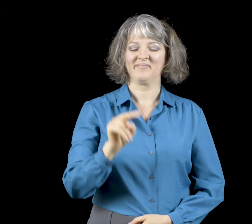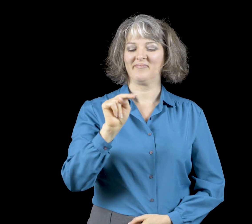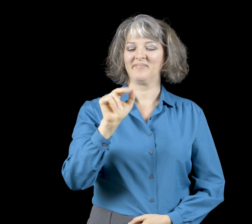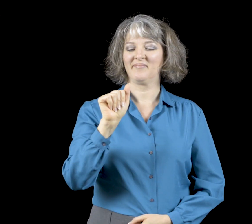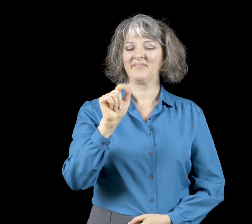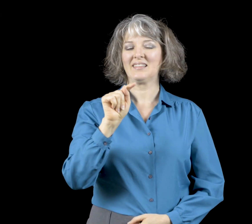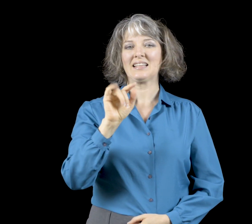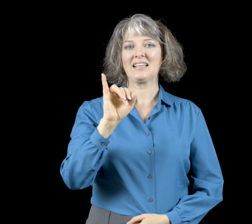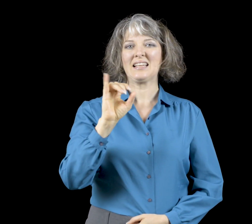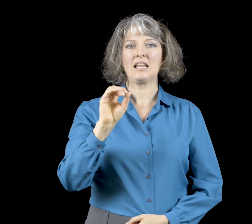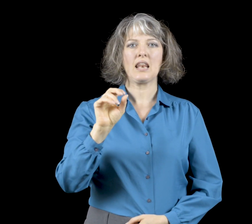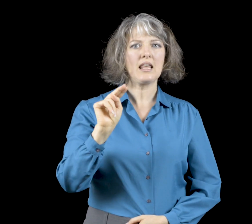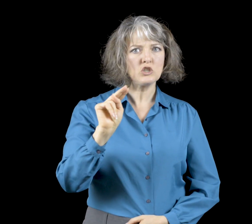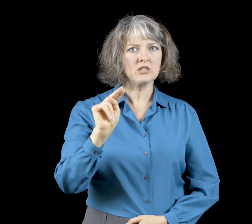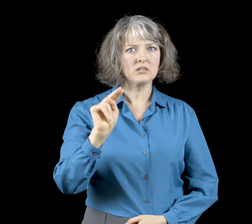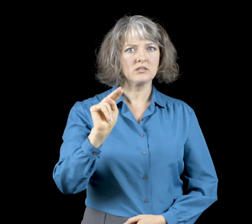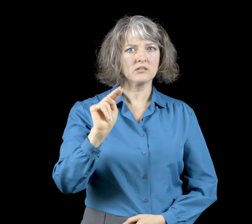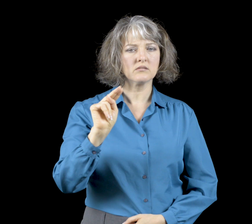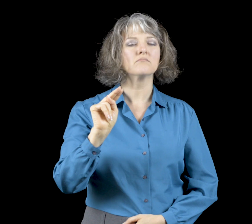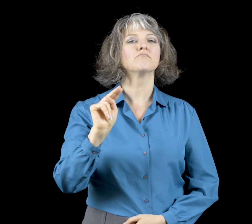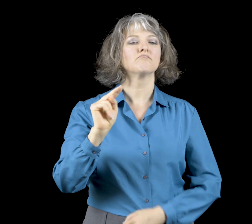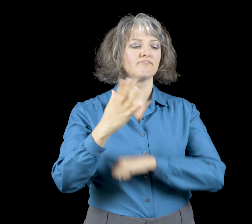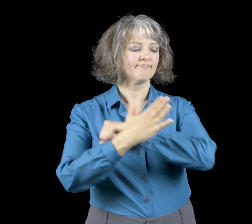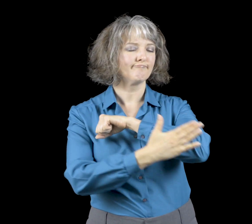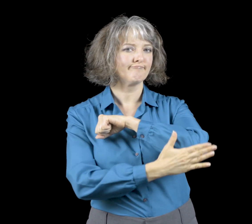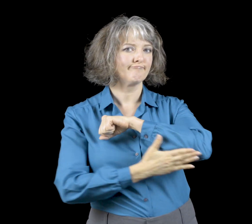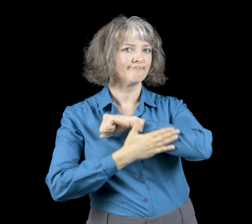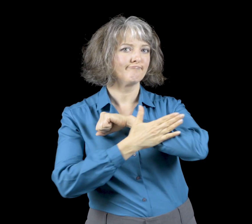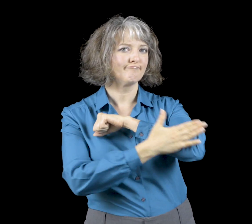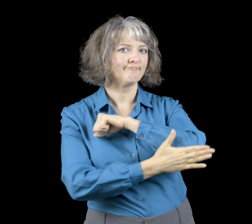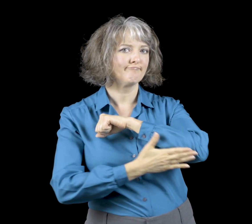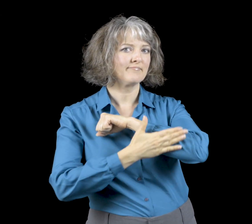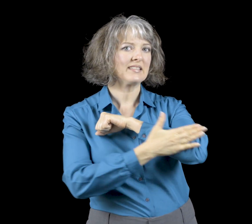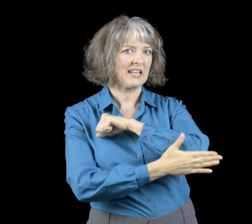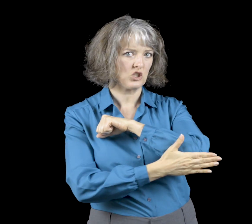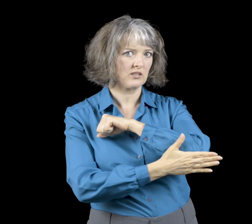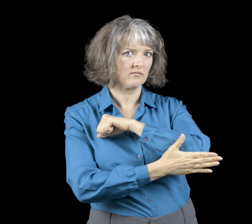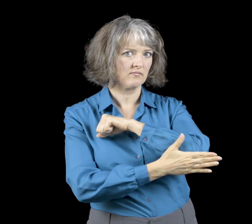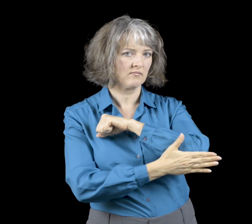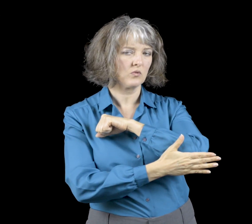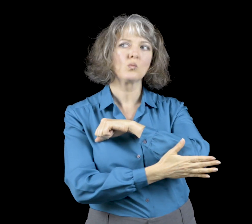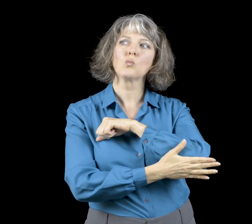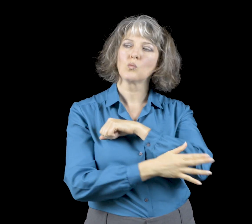N-A-T-I-O-N Nation